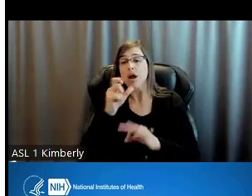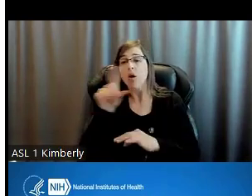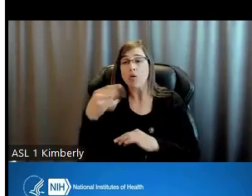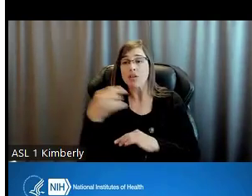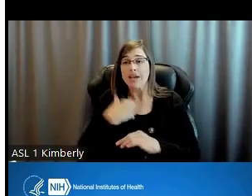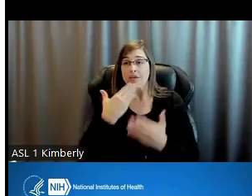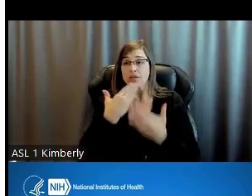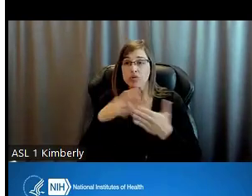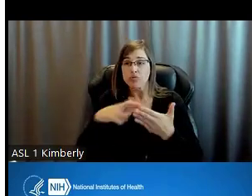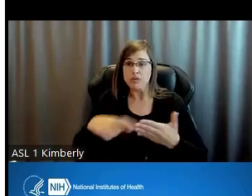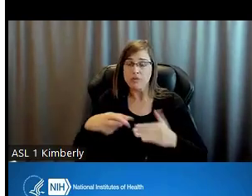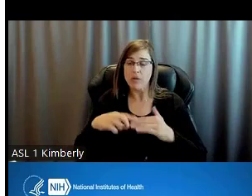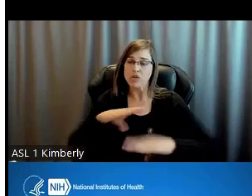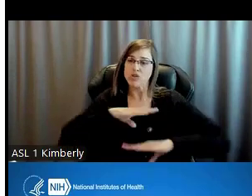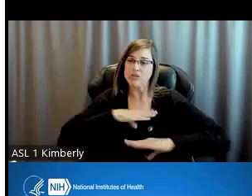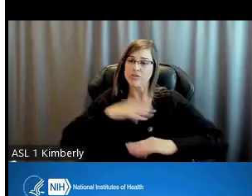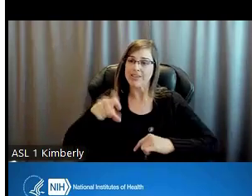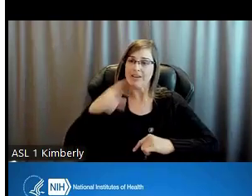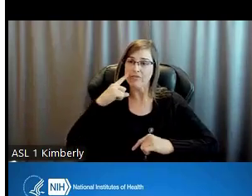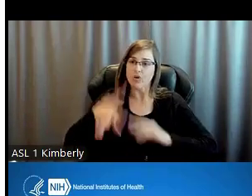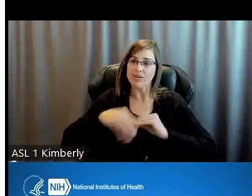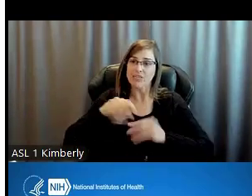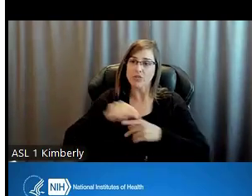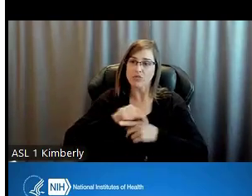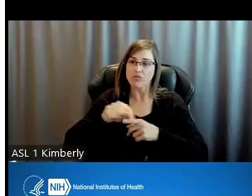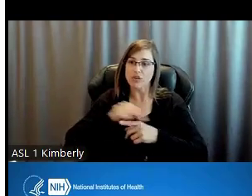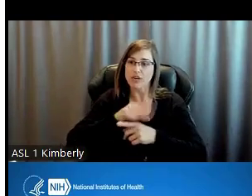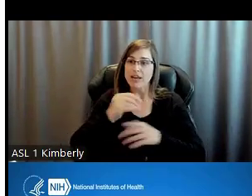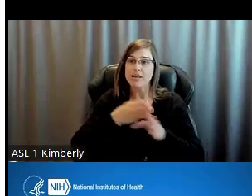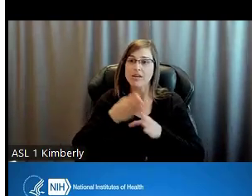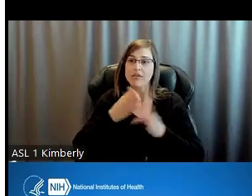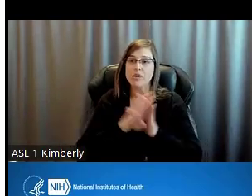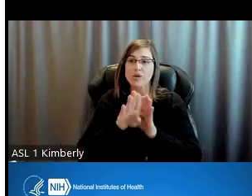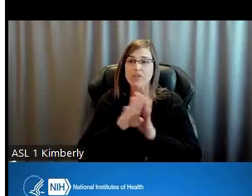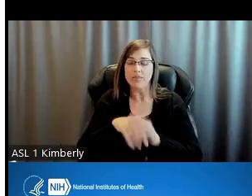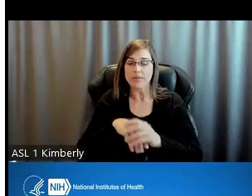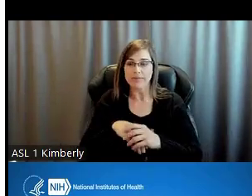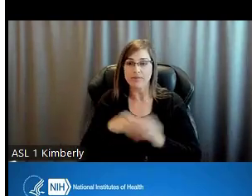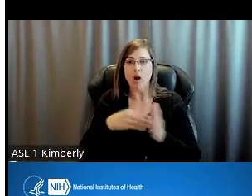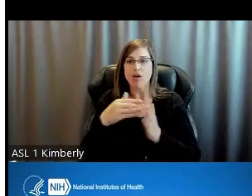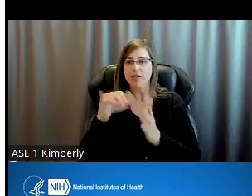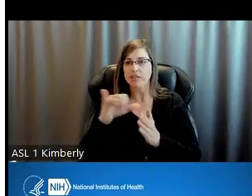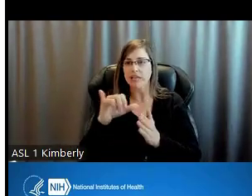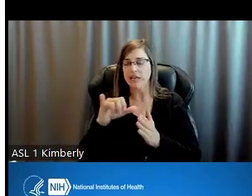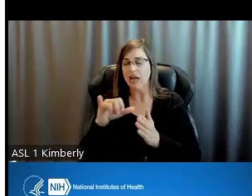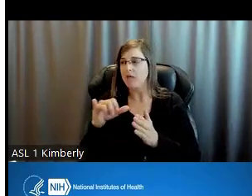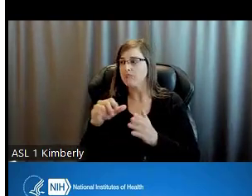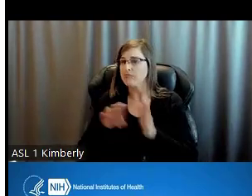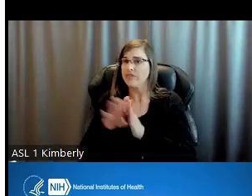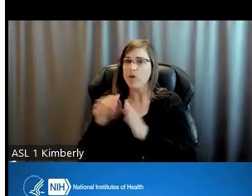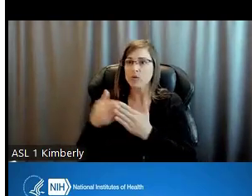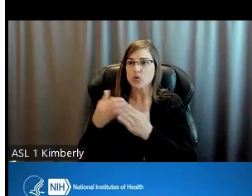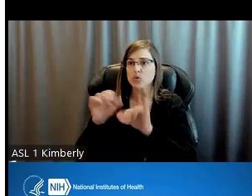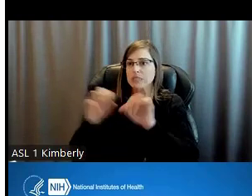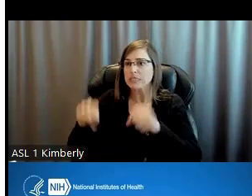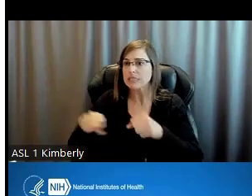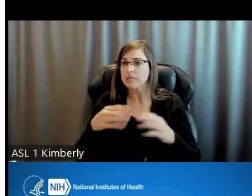but to justify the need for additional training and career development, often like, I'm learning a new system, some new techniques, some new skills,